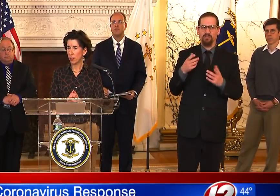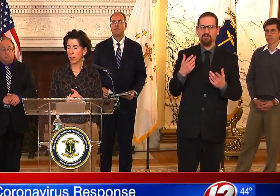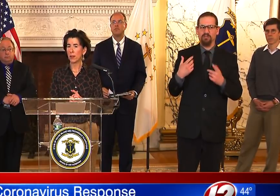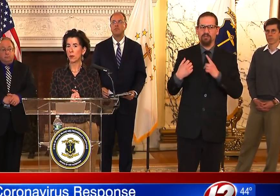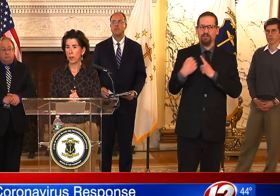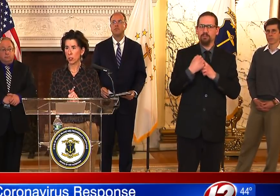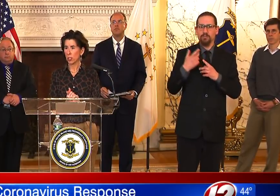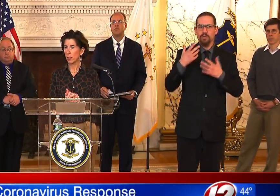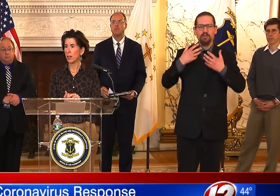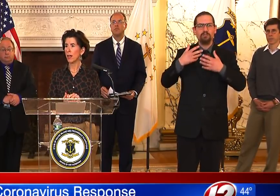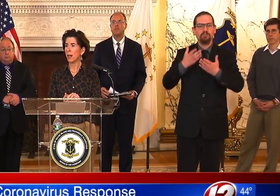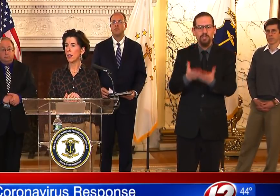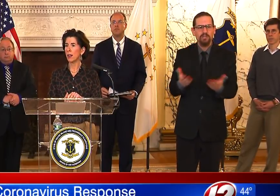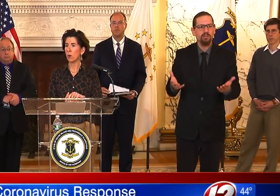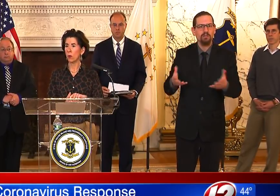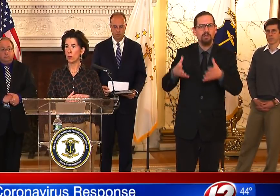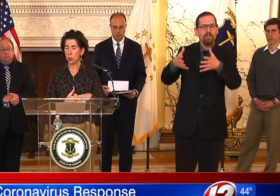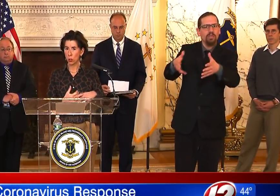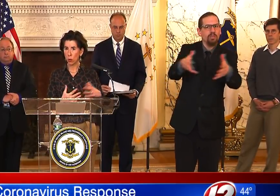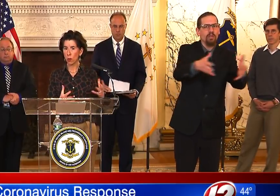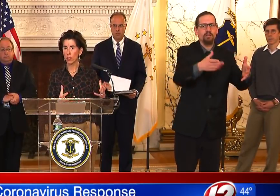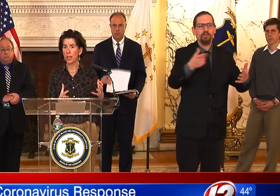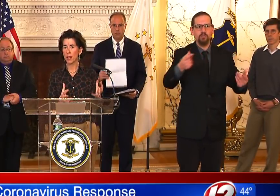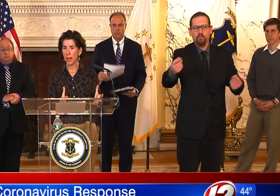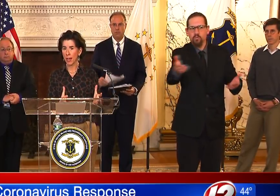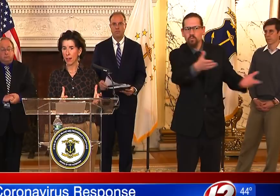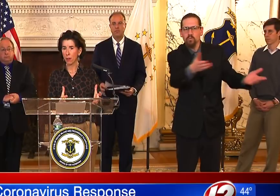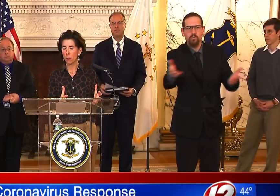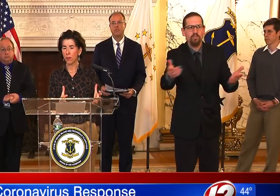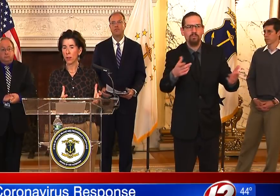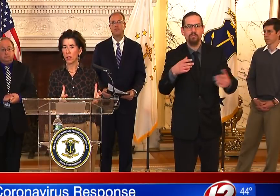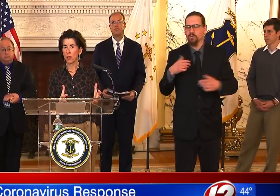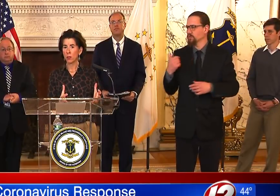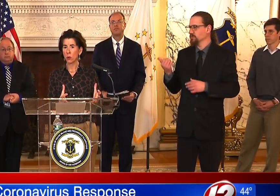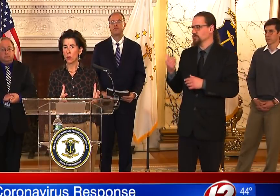HOW ARE THESE AFFECTED? NOT SURE I FULLY